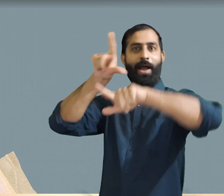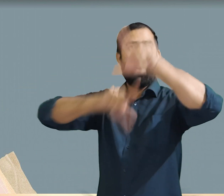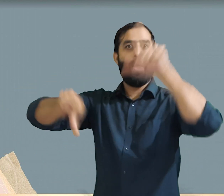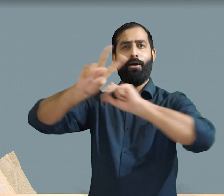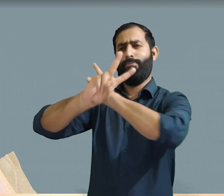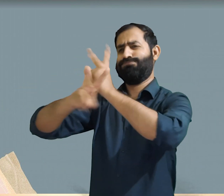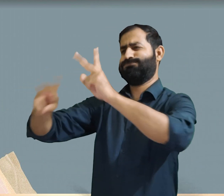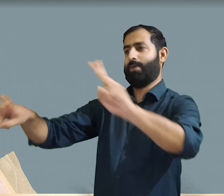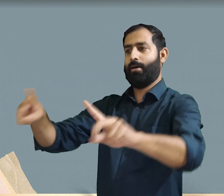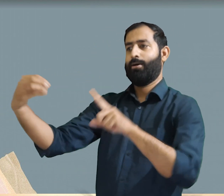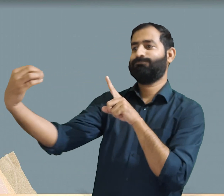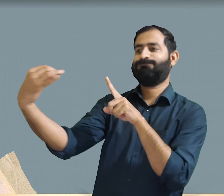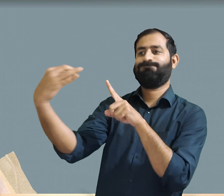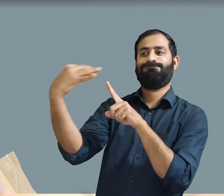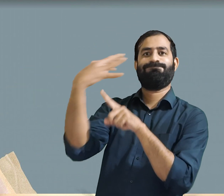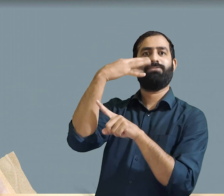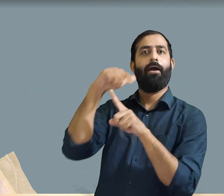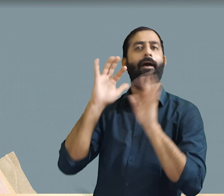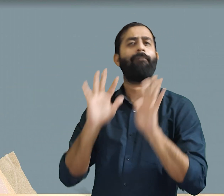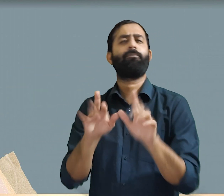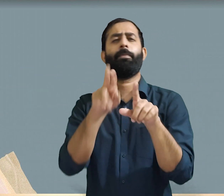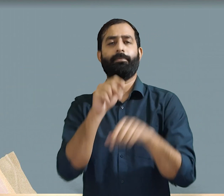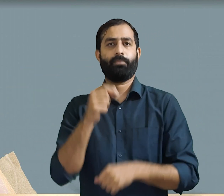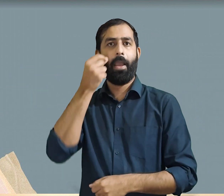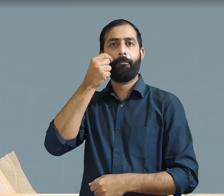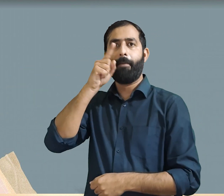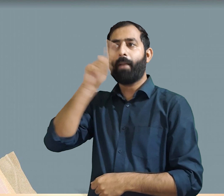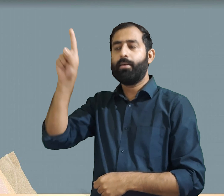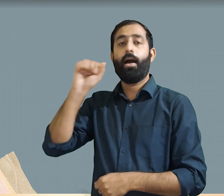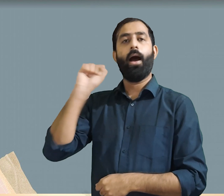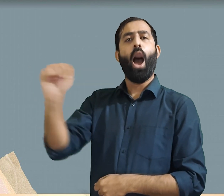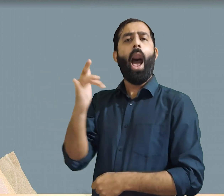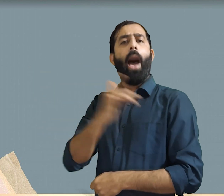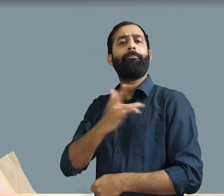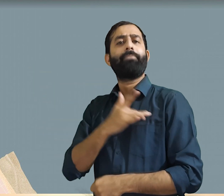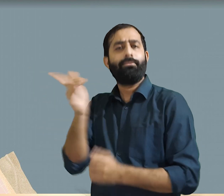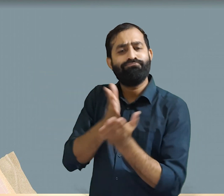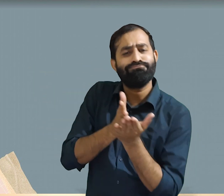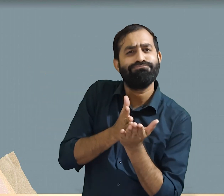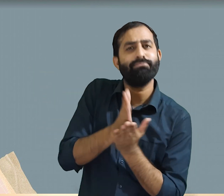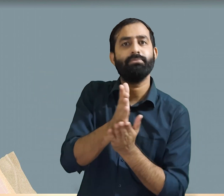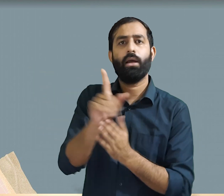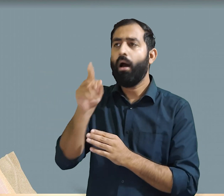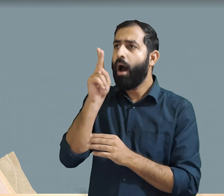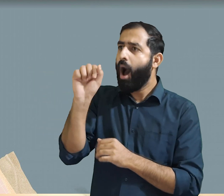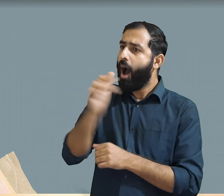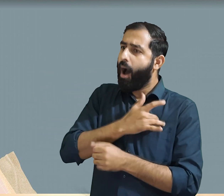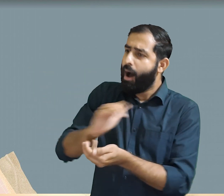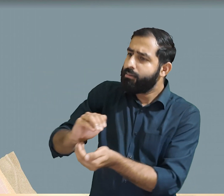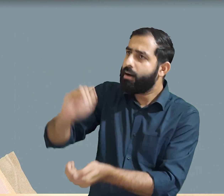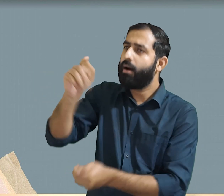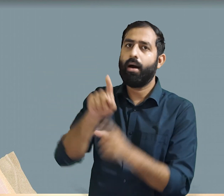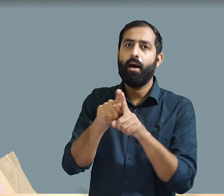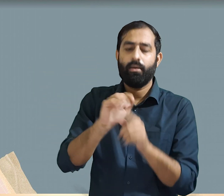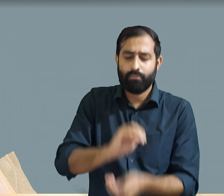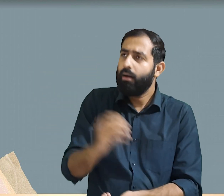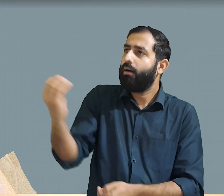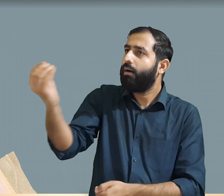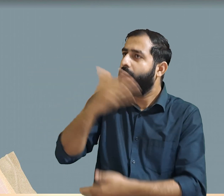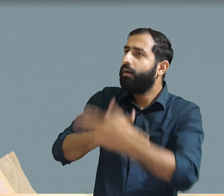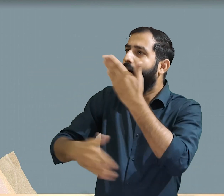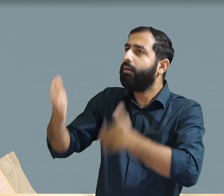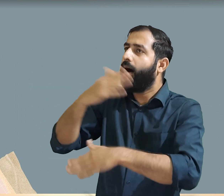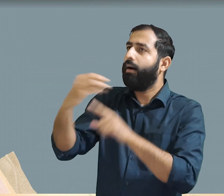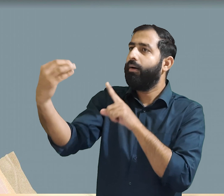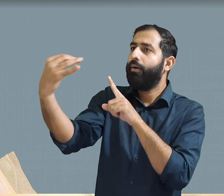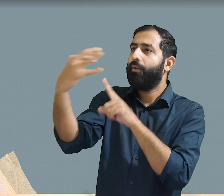Some linguists believe that language is a product of upbringing and environment. It is a product of parental upbringing.